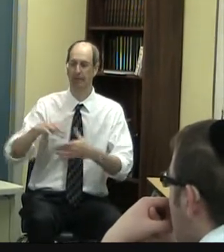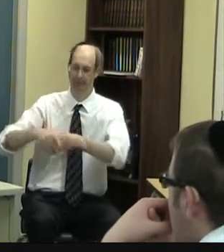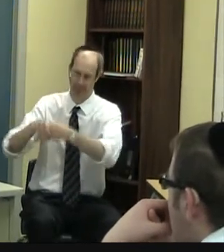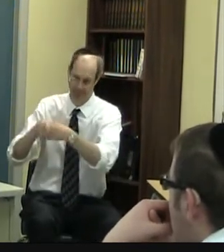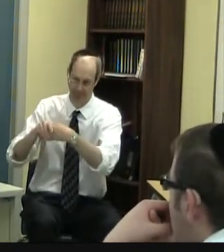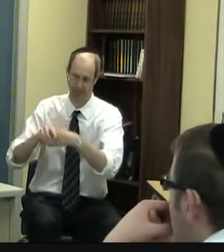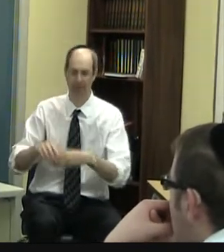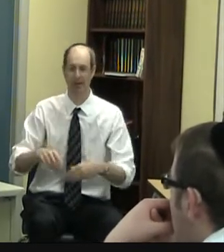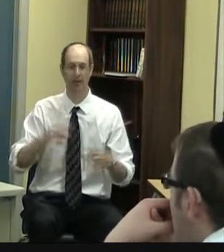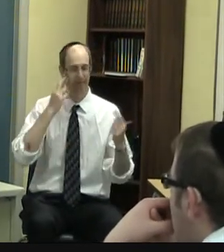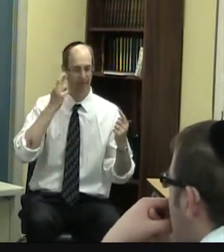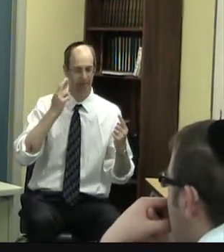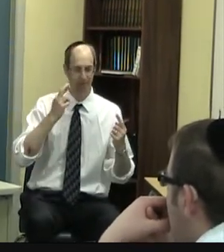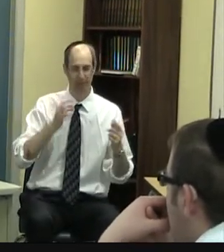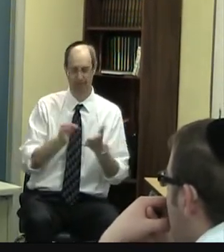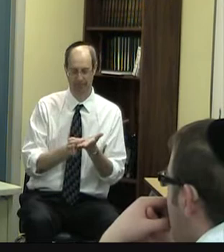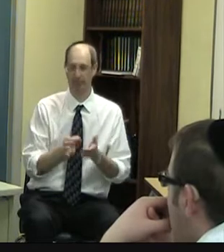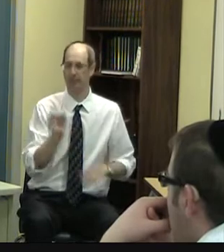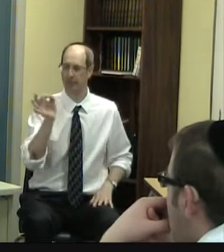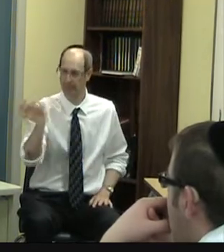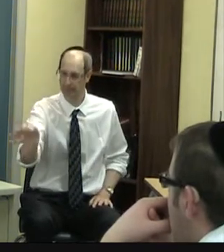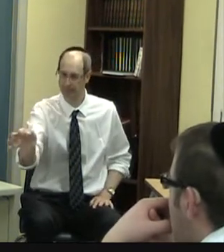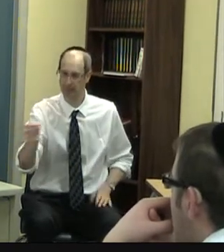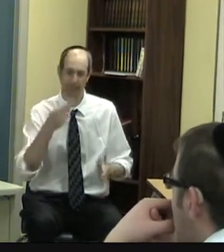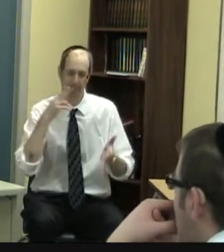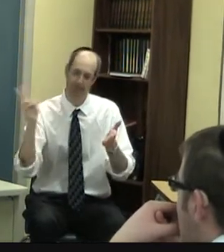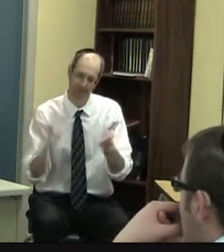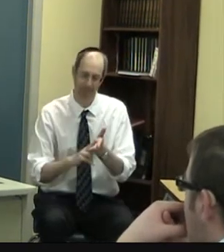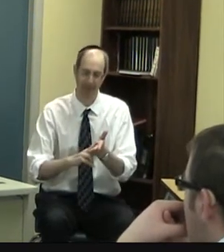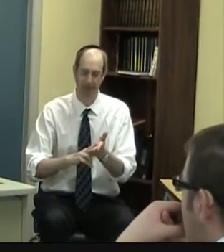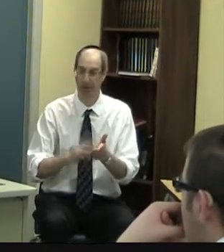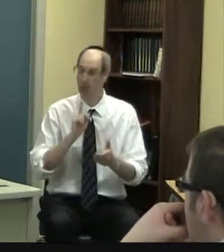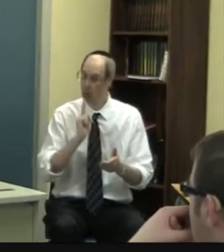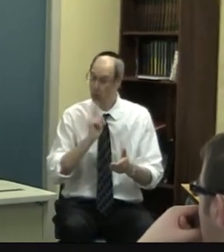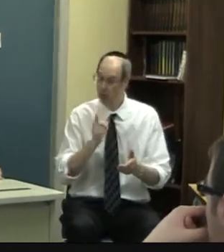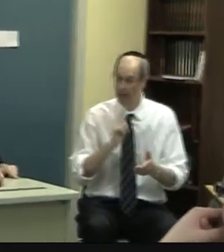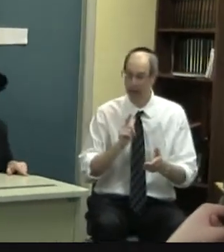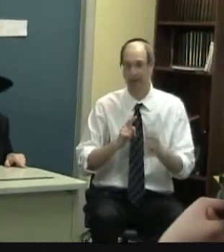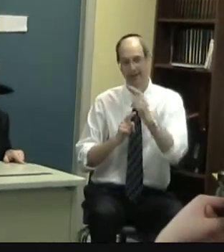the class that gives this c'mere the ruble they sign a document actually because it's a whole big joke that's sitting around the table